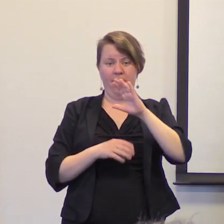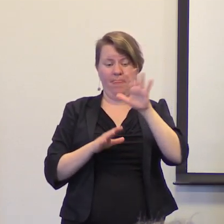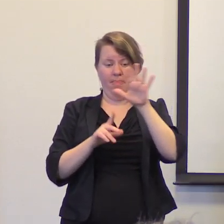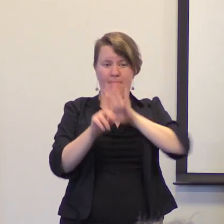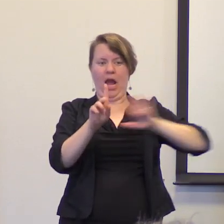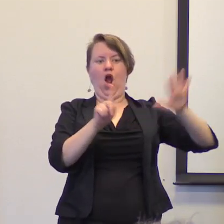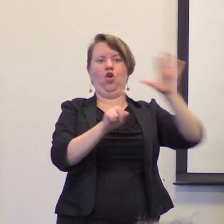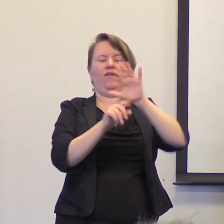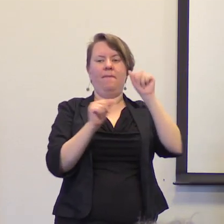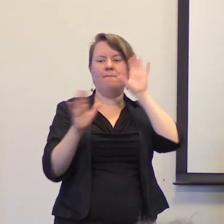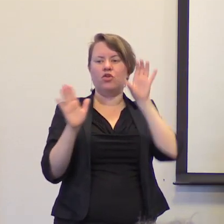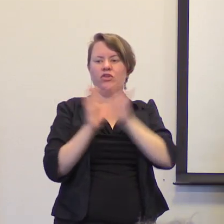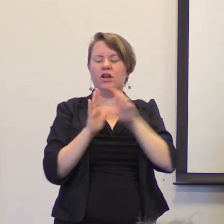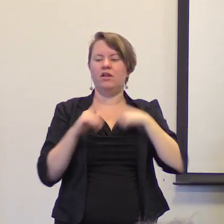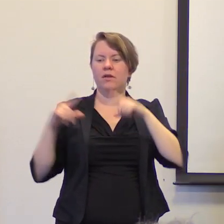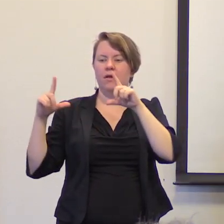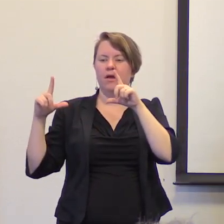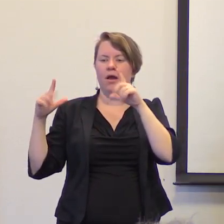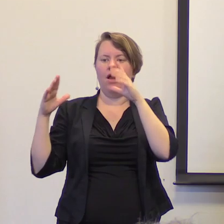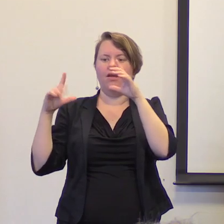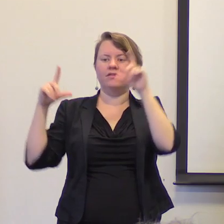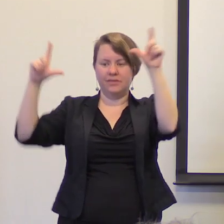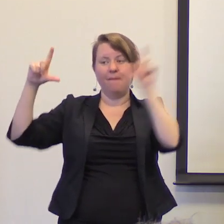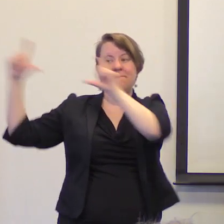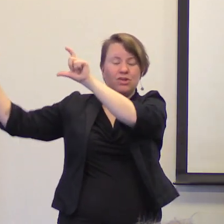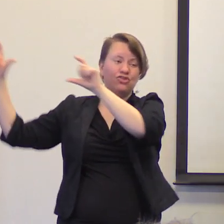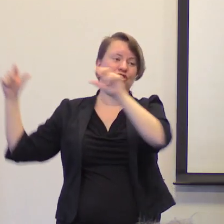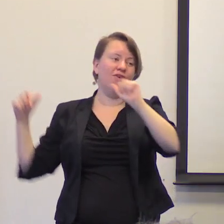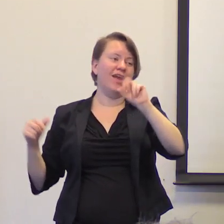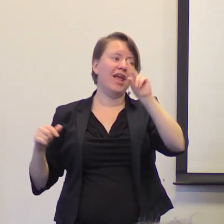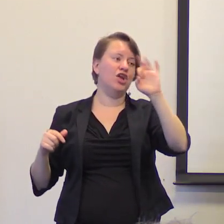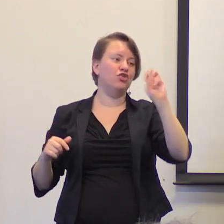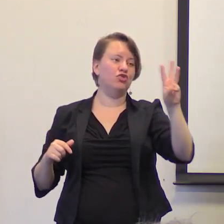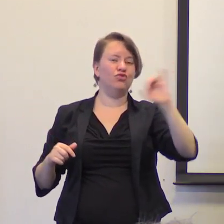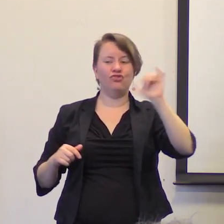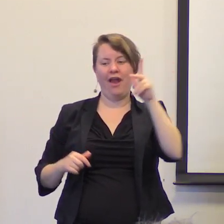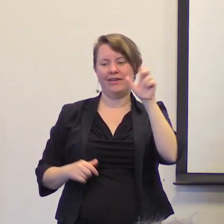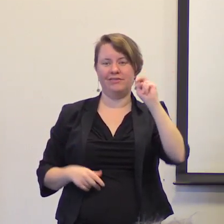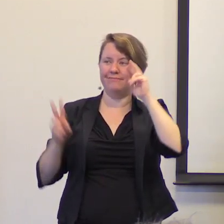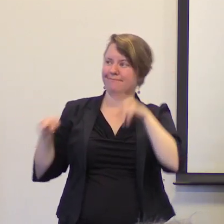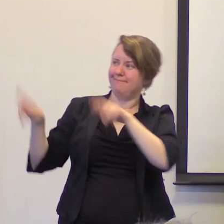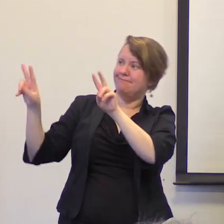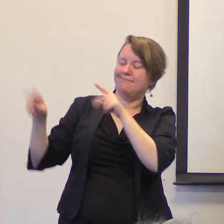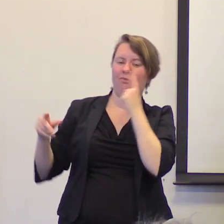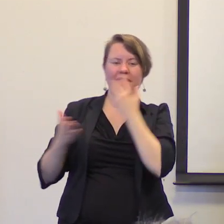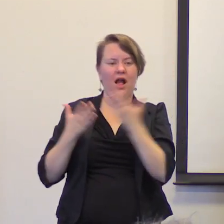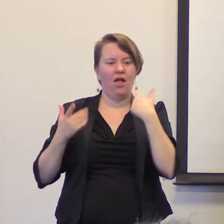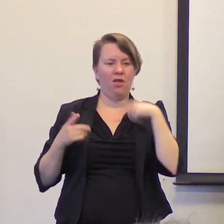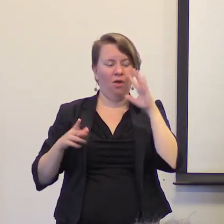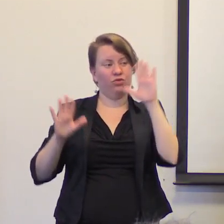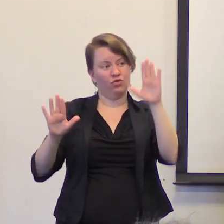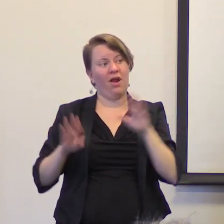office, he has a portrait of Andrew Jackson. And in terms of one of the things that I thought was great about the initial response to the